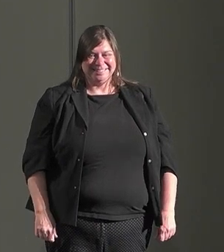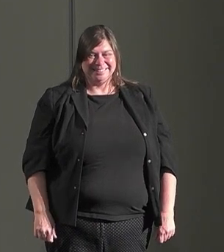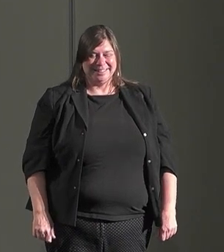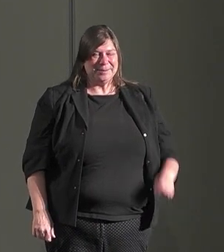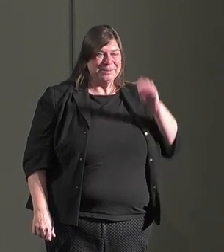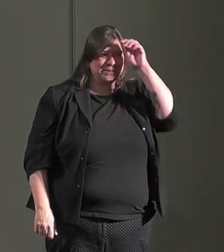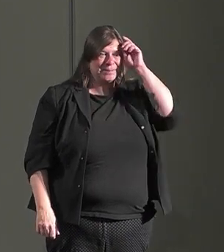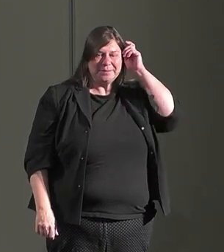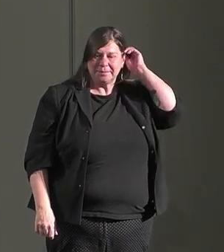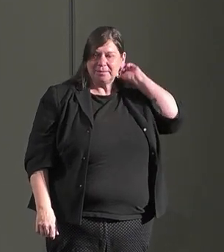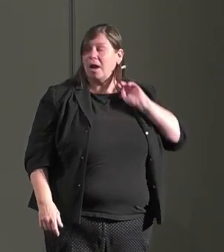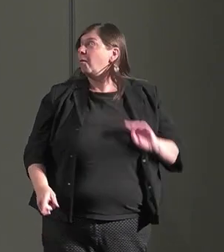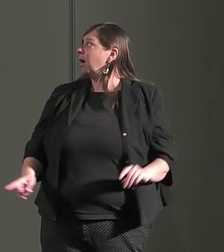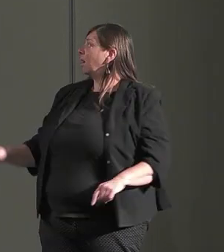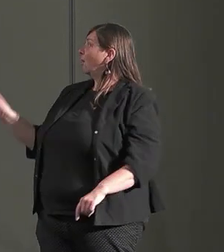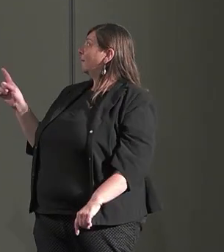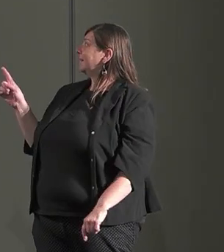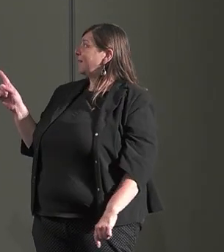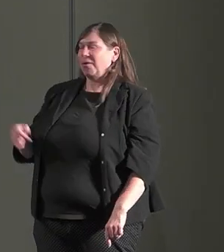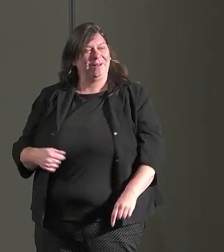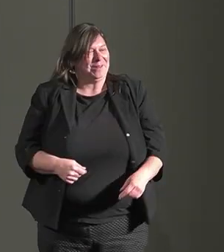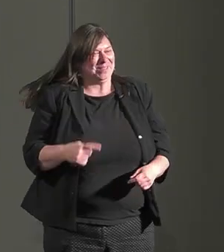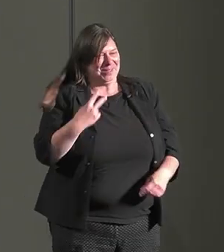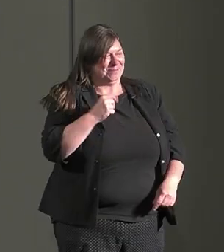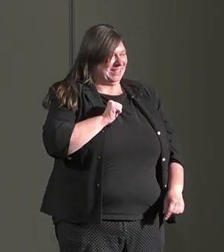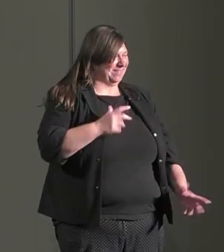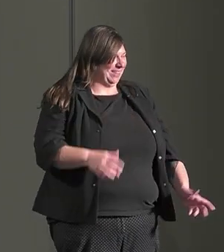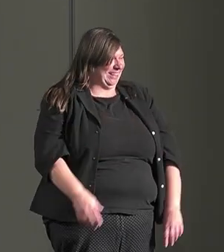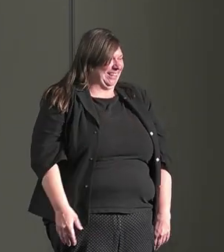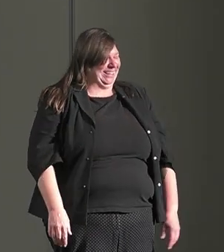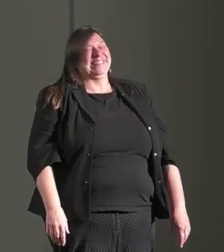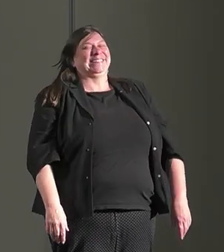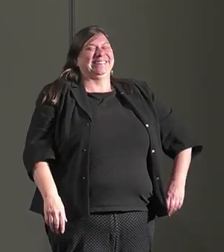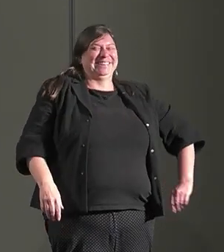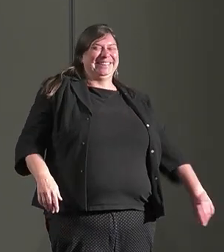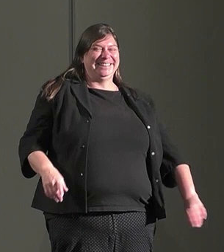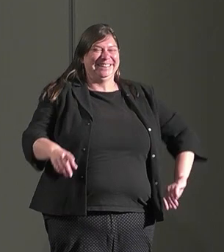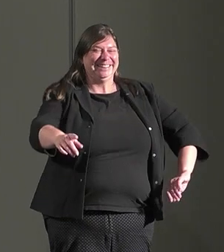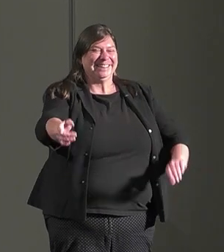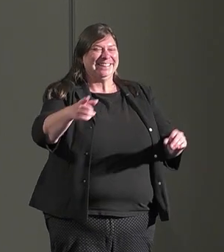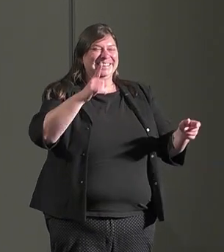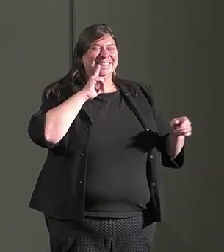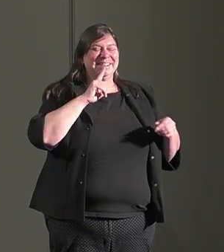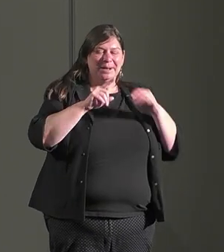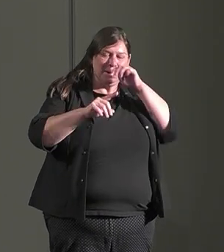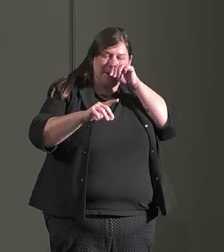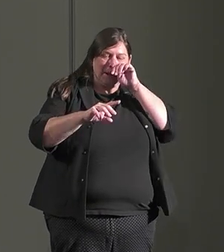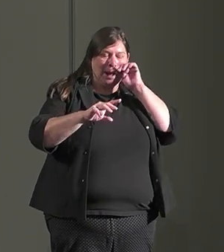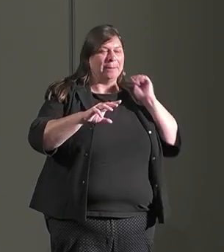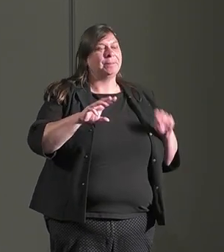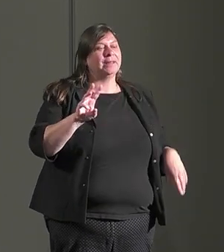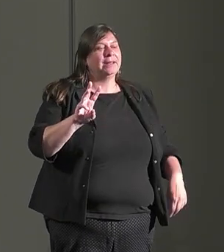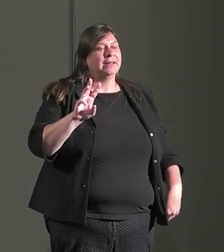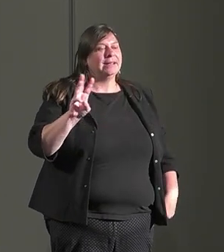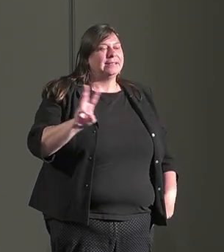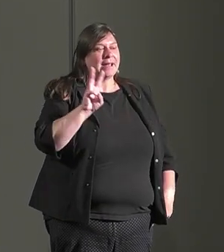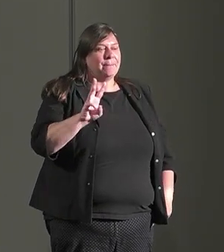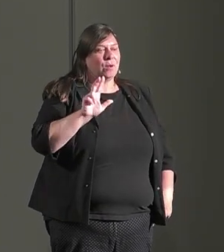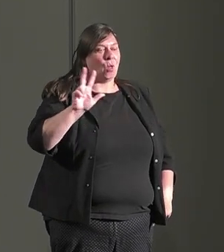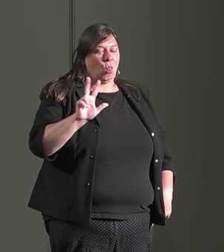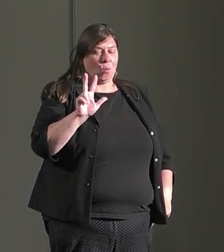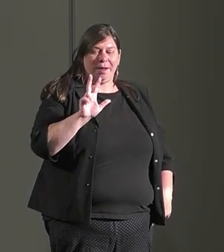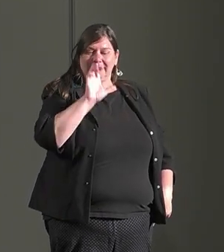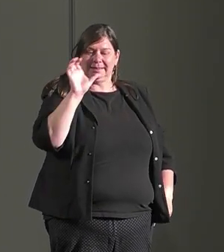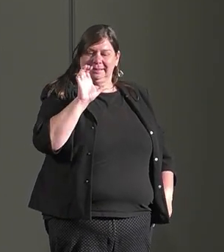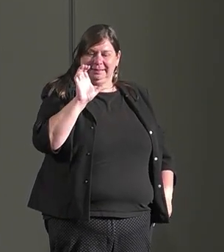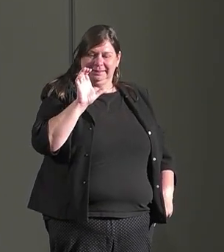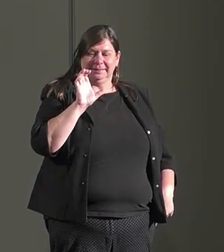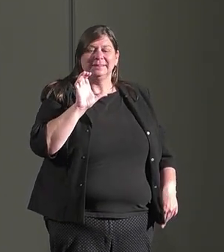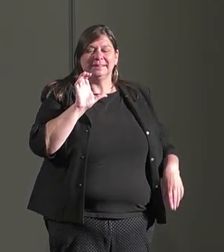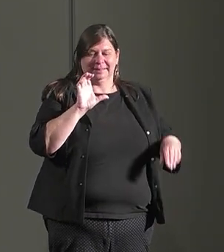So the next slide I'm showing. Is the W3C draft accessibility maturity model. When of